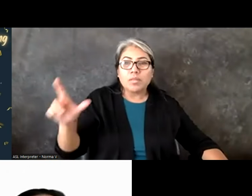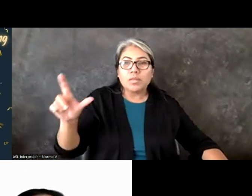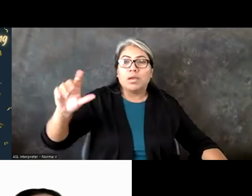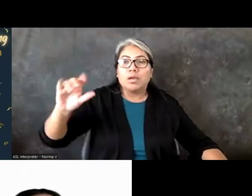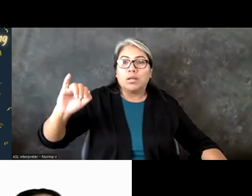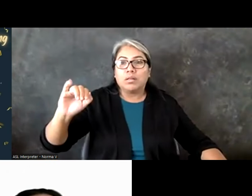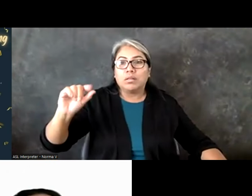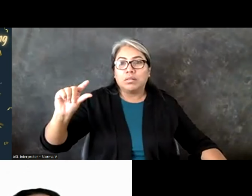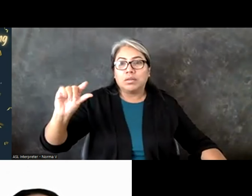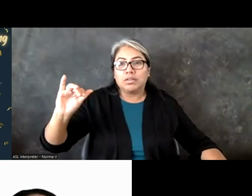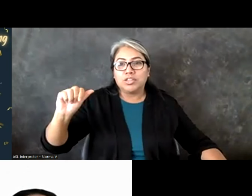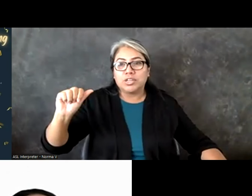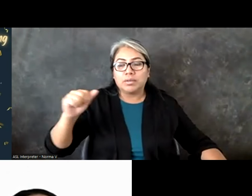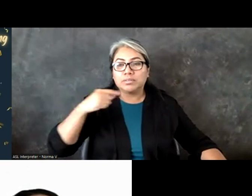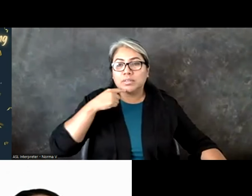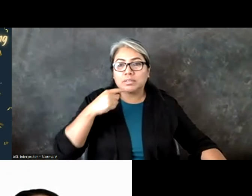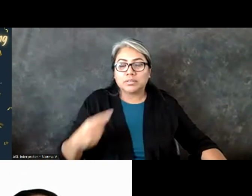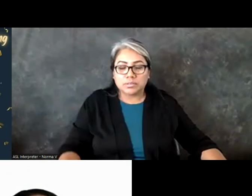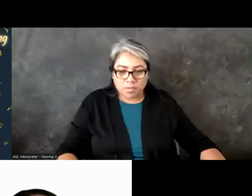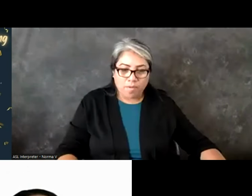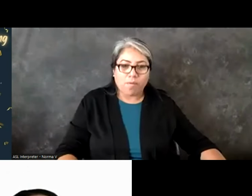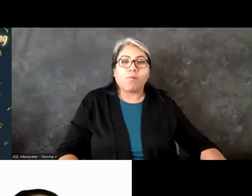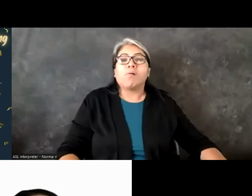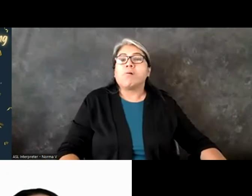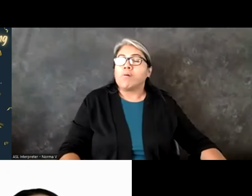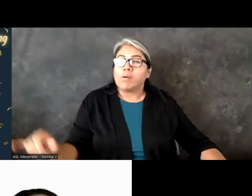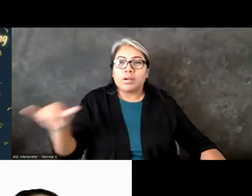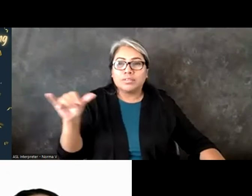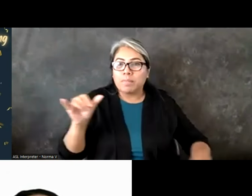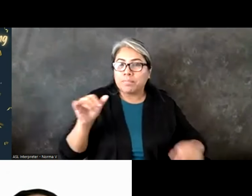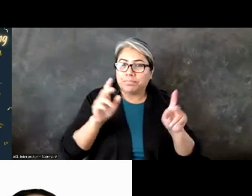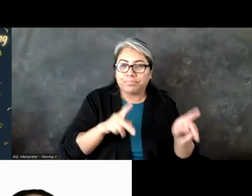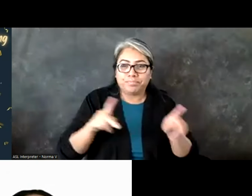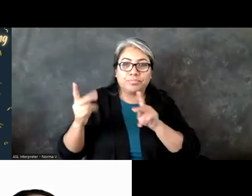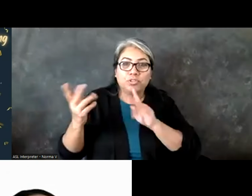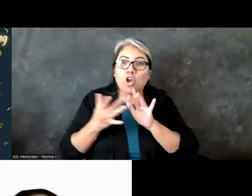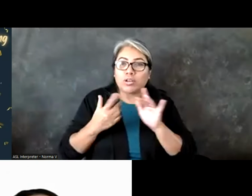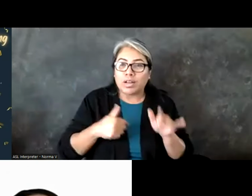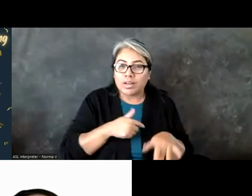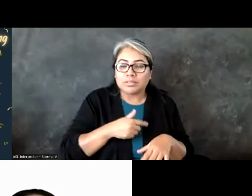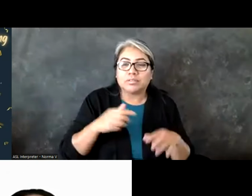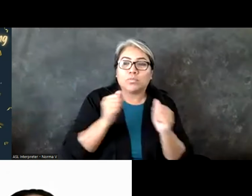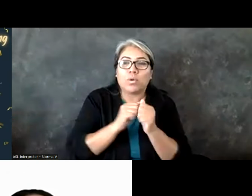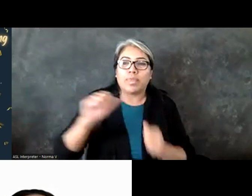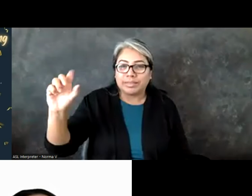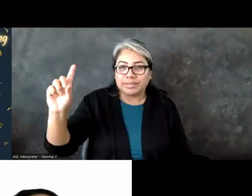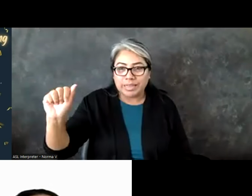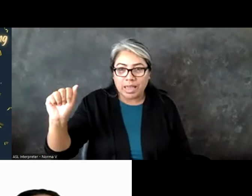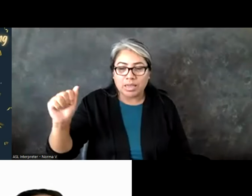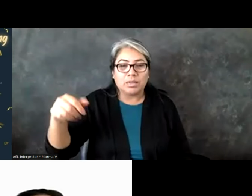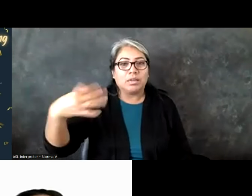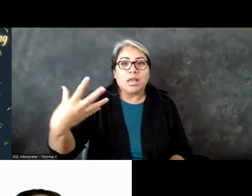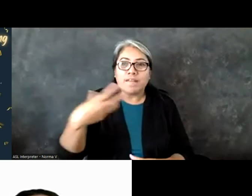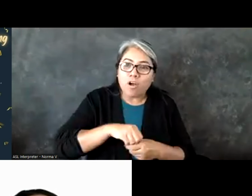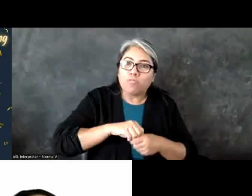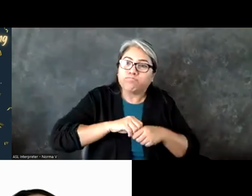can do is